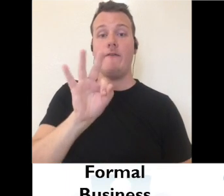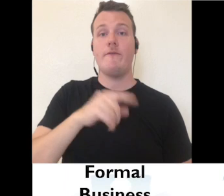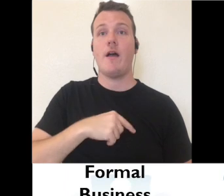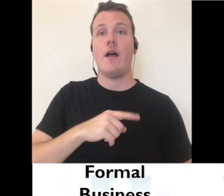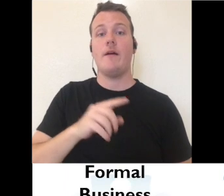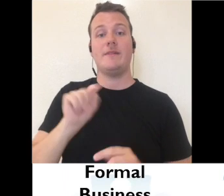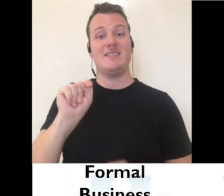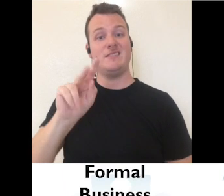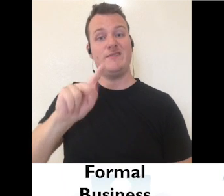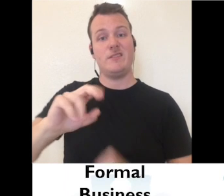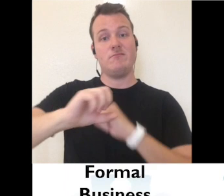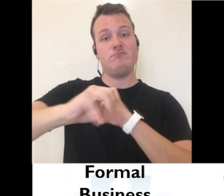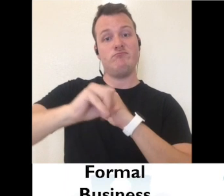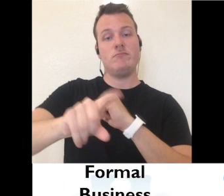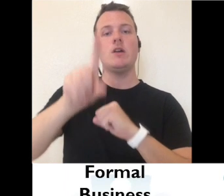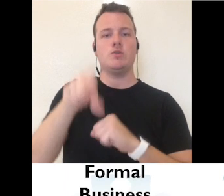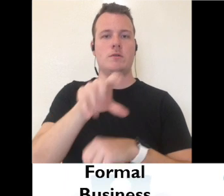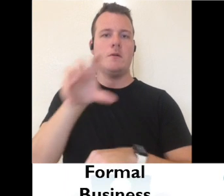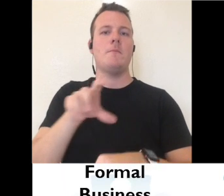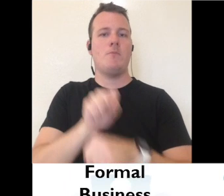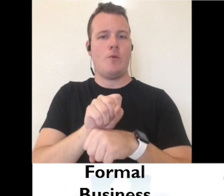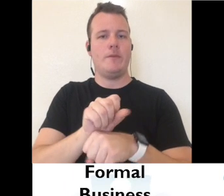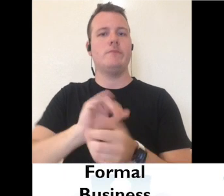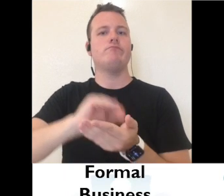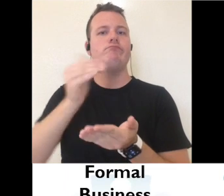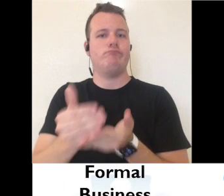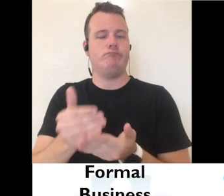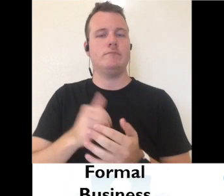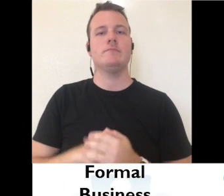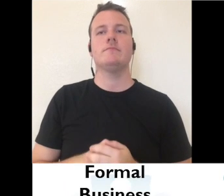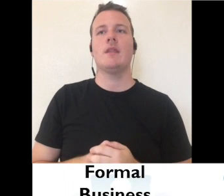many appointments, and and those would be the milestones that you would set up for